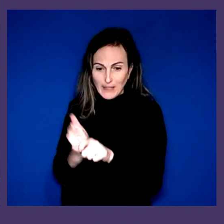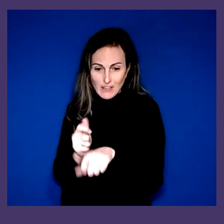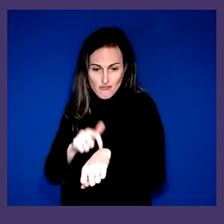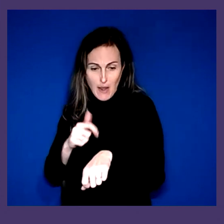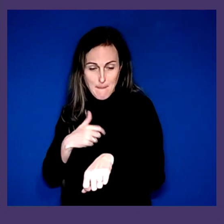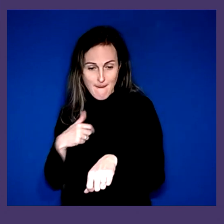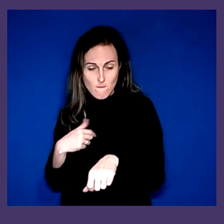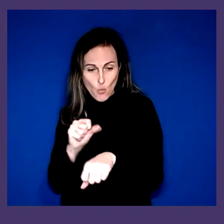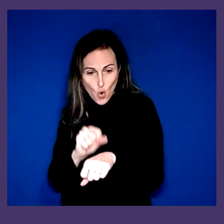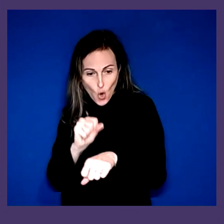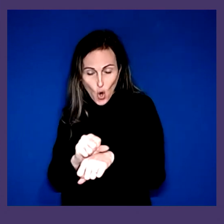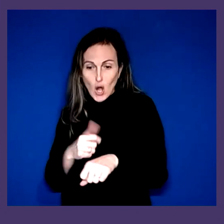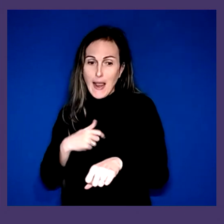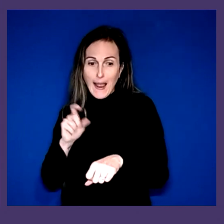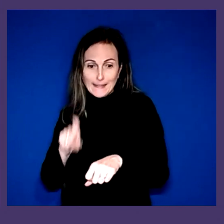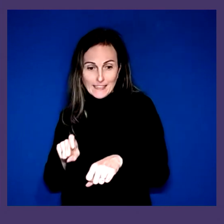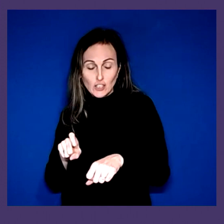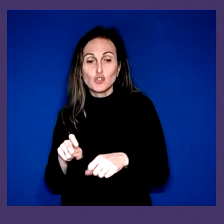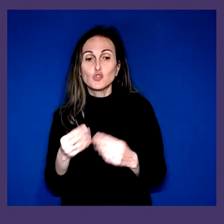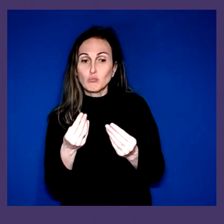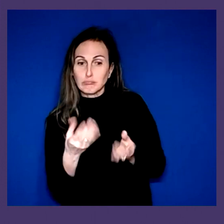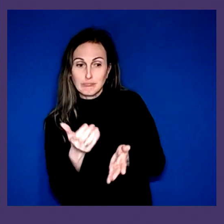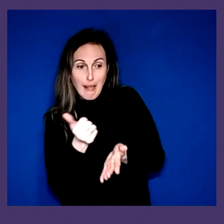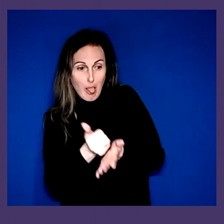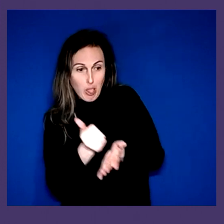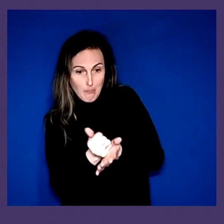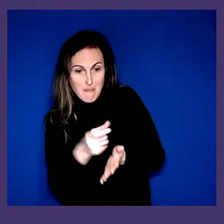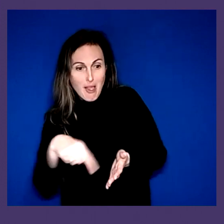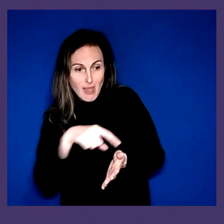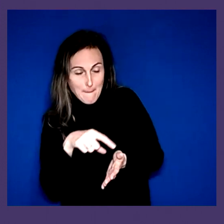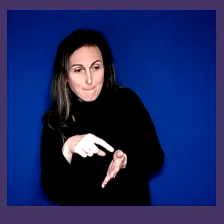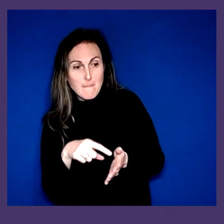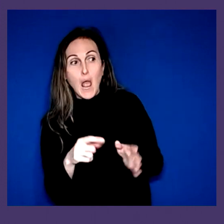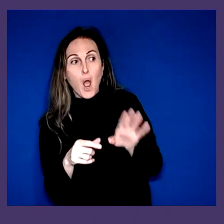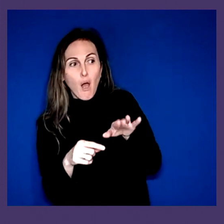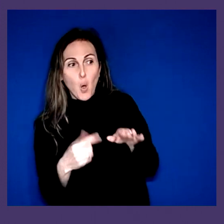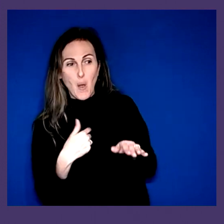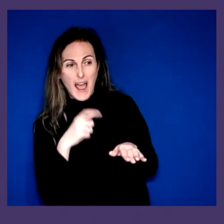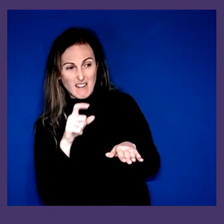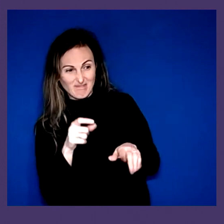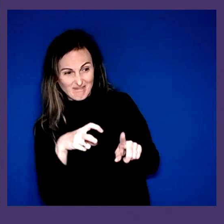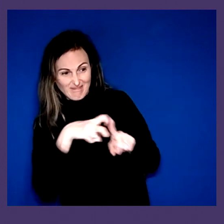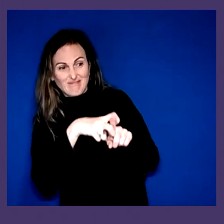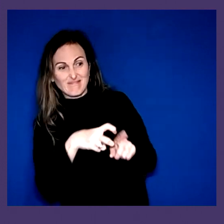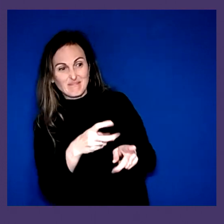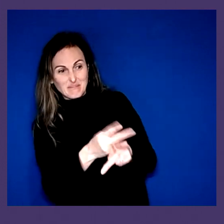to lend a pair of eyes for a task that he had at hand. So he founded Be My Eyes on the idea of